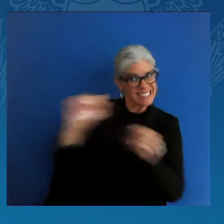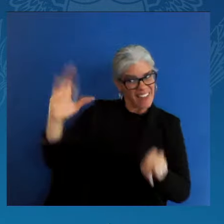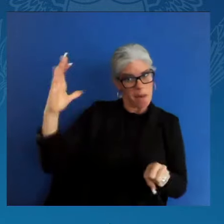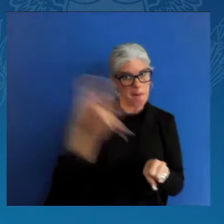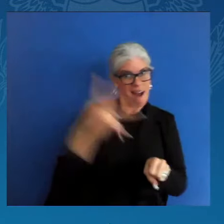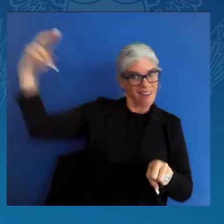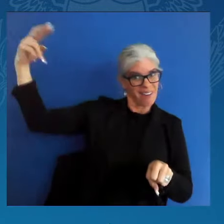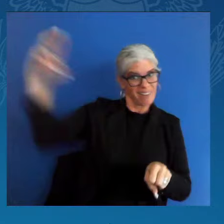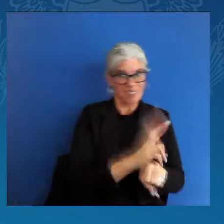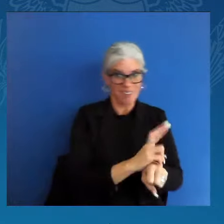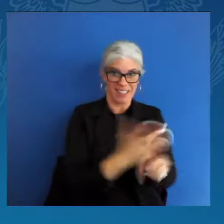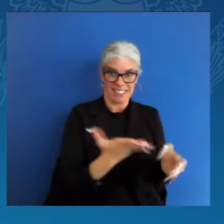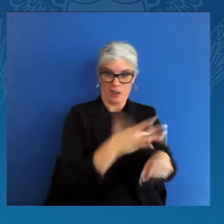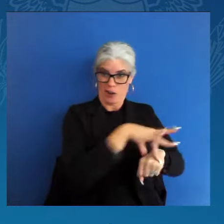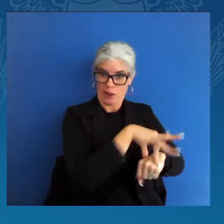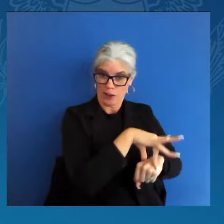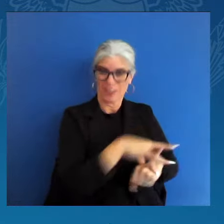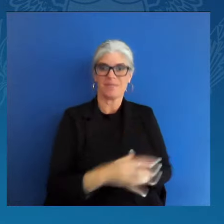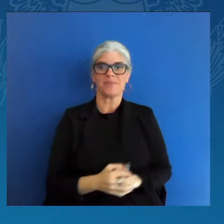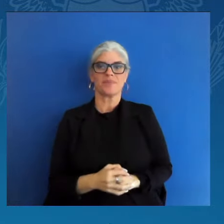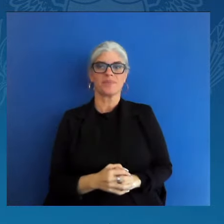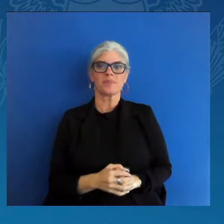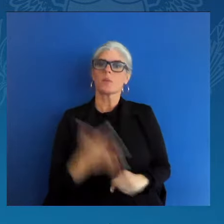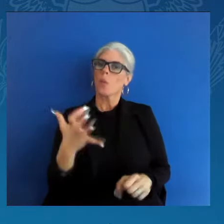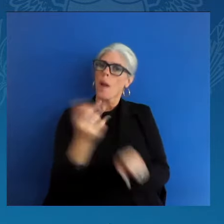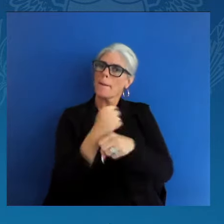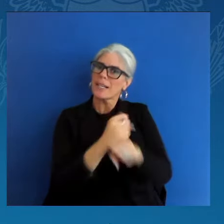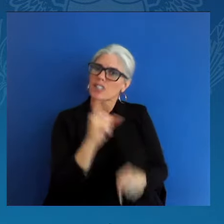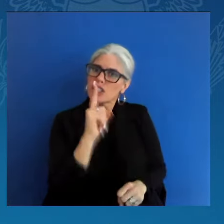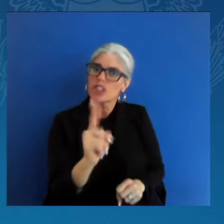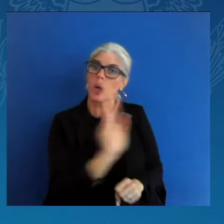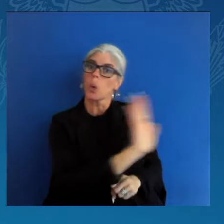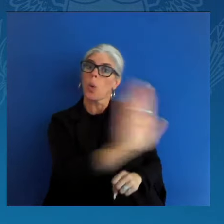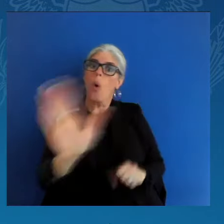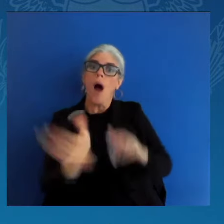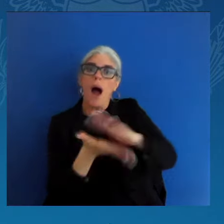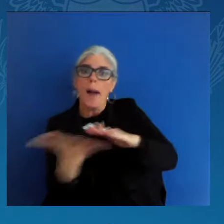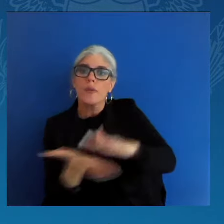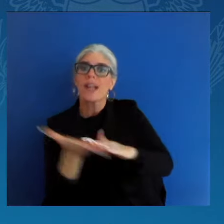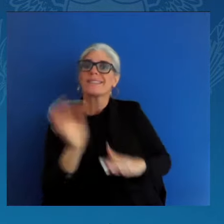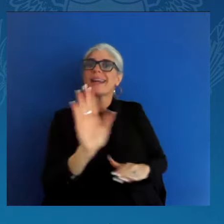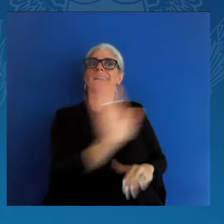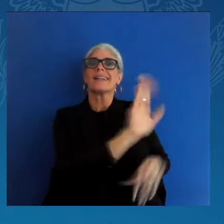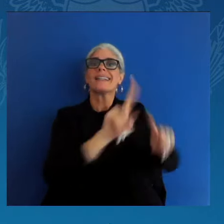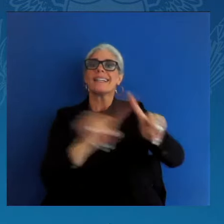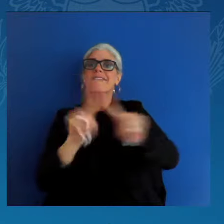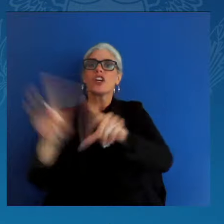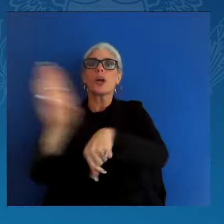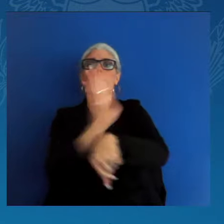and transportation of goods on Earth orbit to the moon and beyond. These authorities will continue to be critical